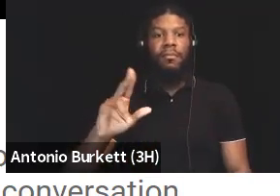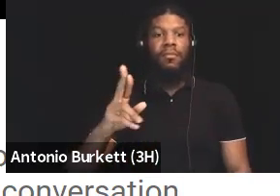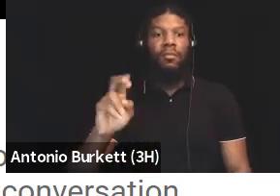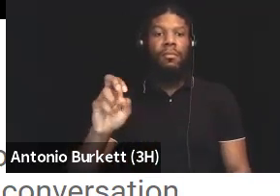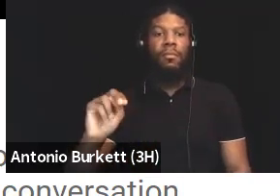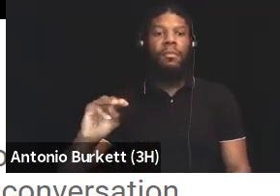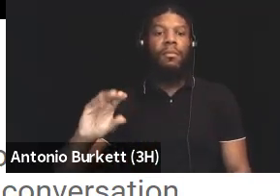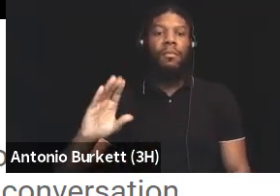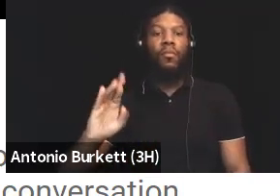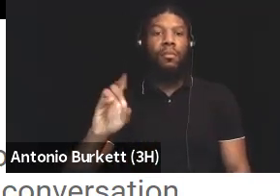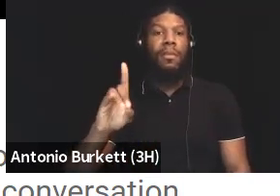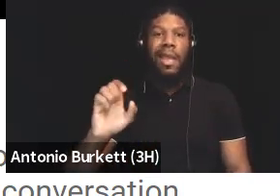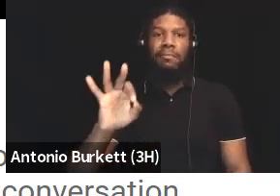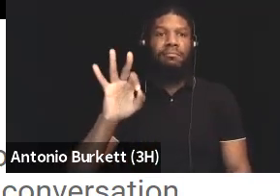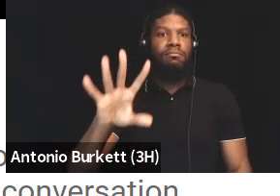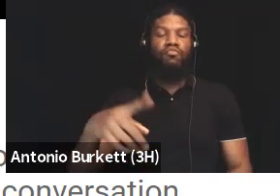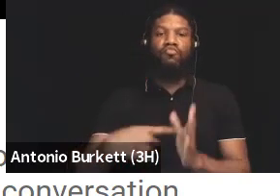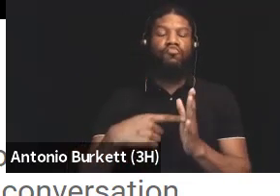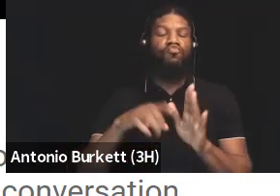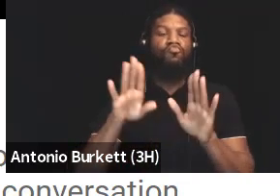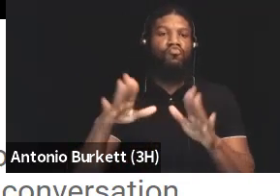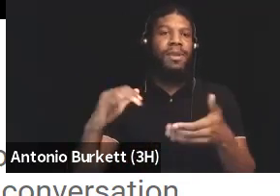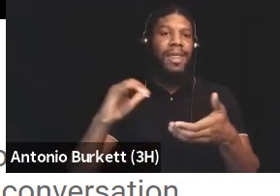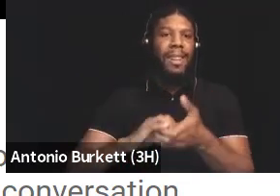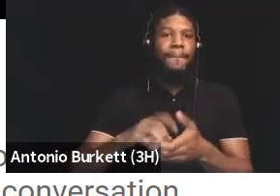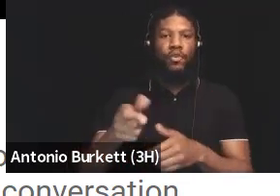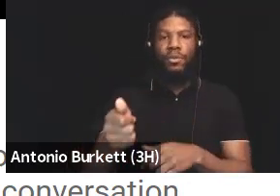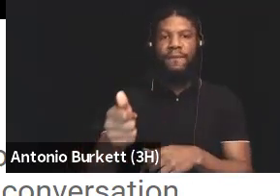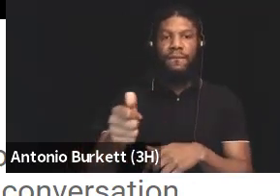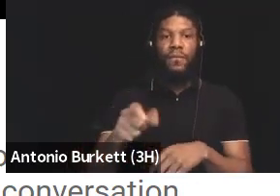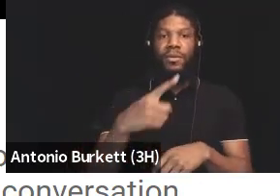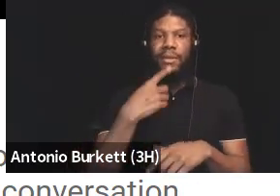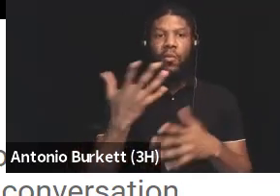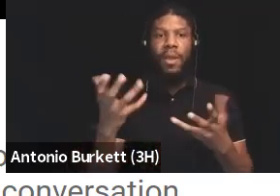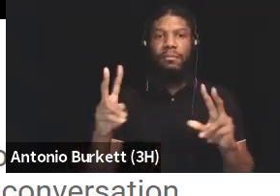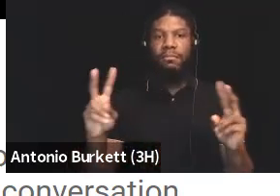example of a collaboration that she has. She says they're student-facing, too, but collaborate with